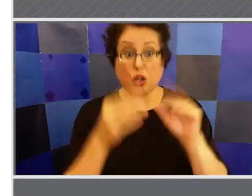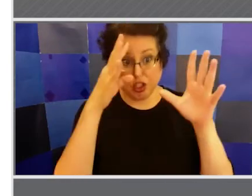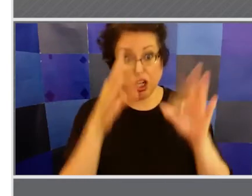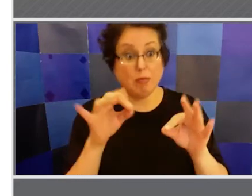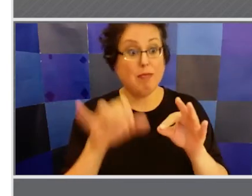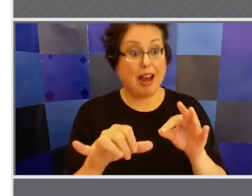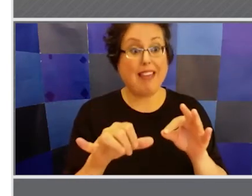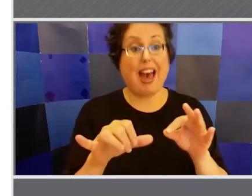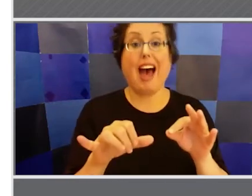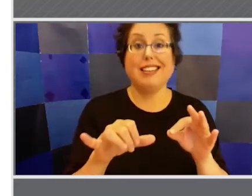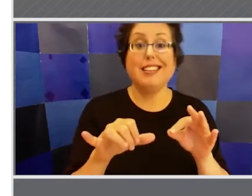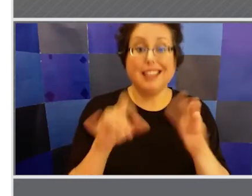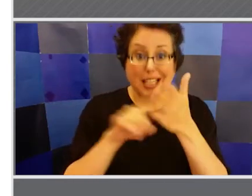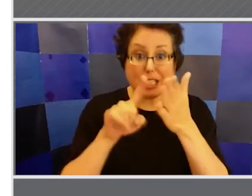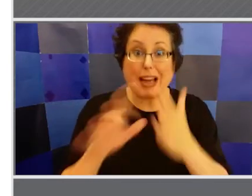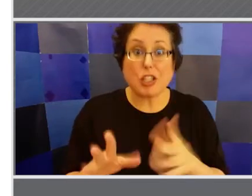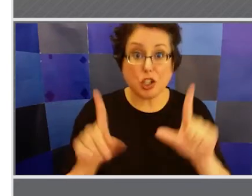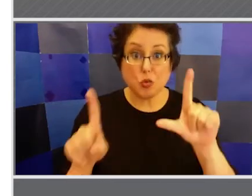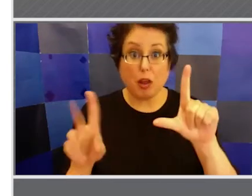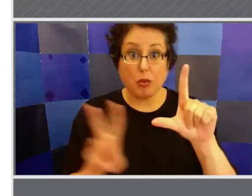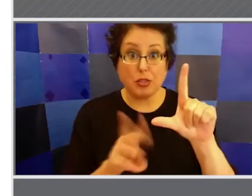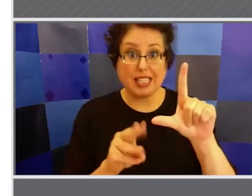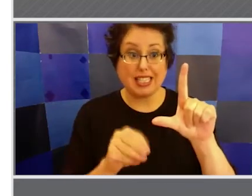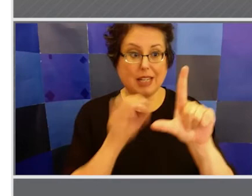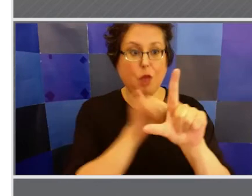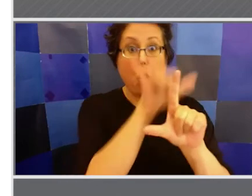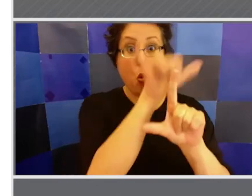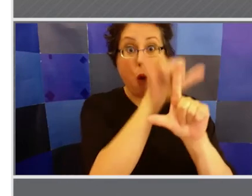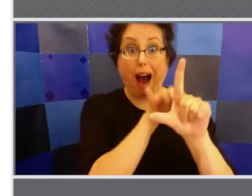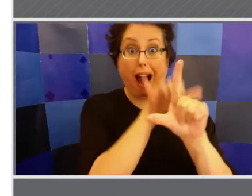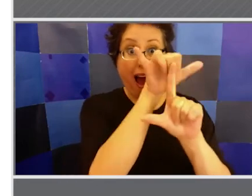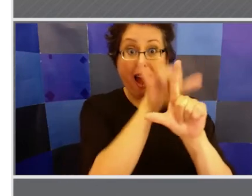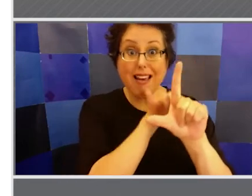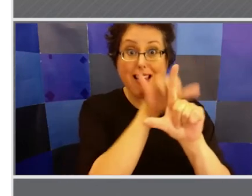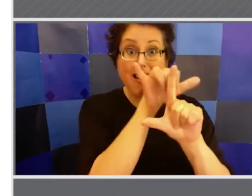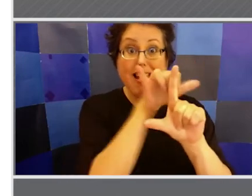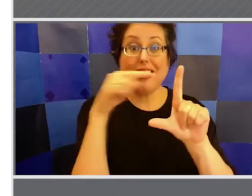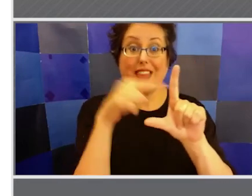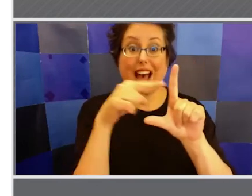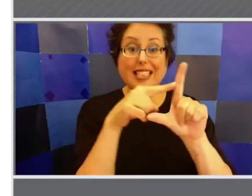checklist that we use, and the y axis here is the distribution calculation based on this,